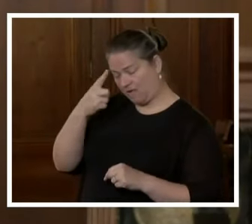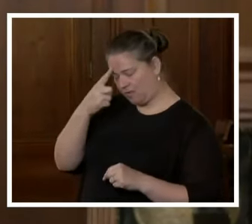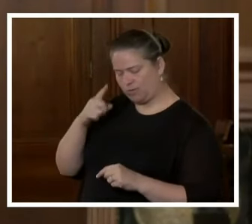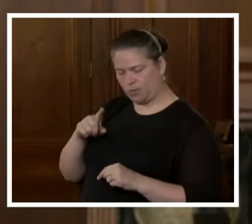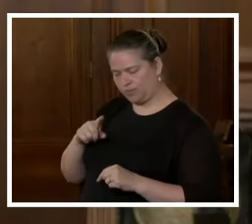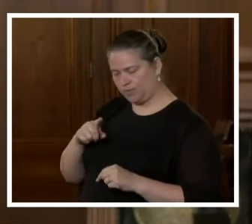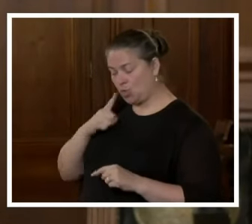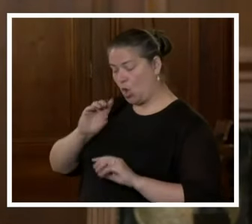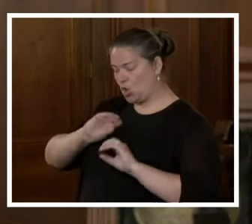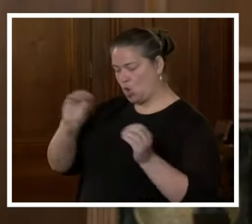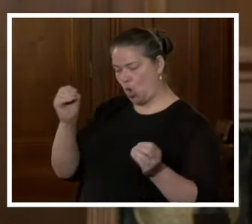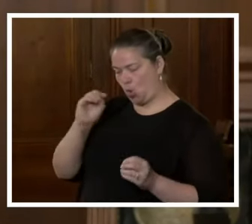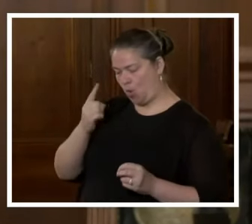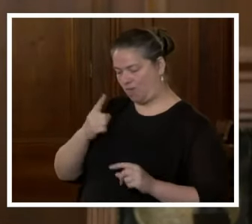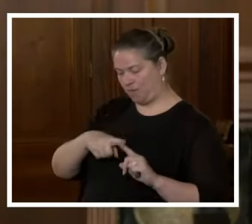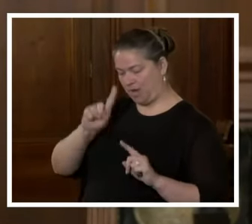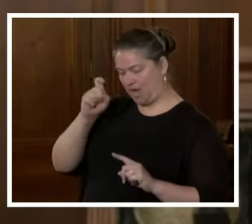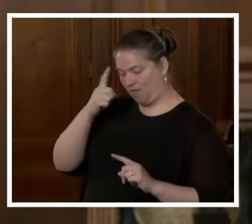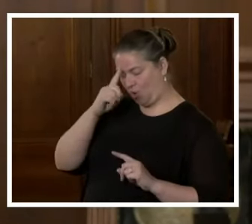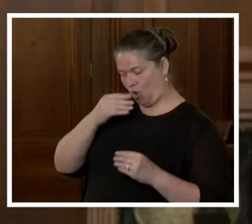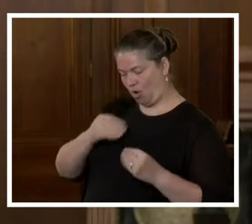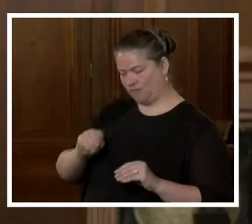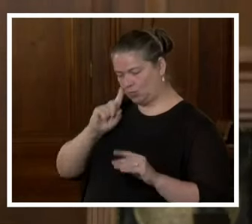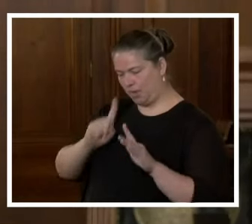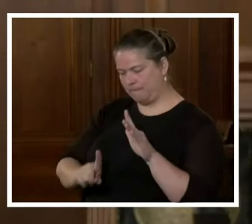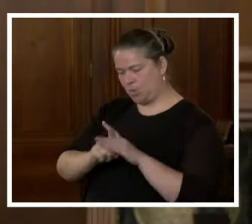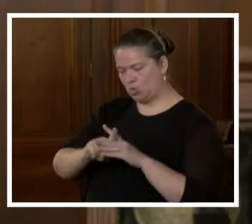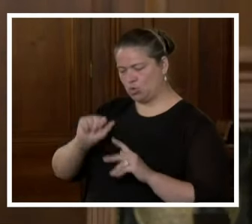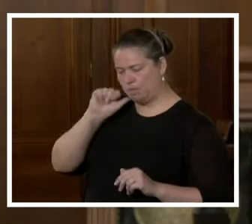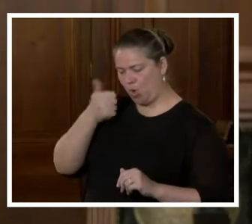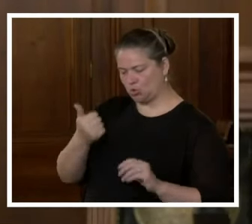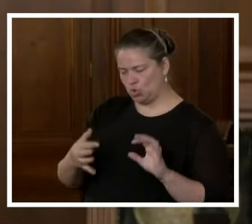LAWRENCE.